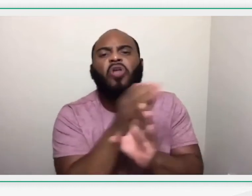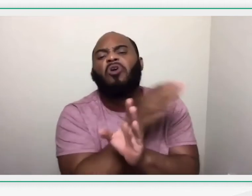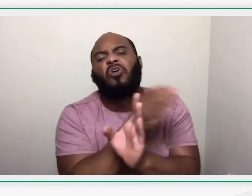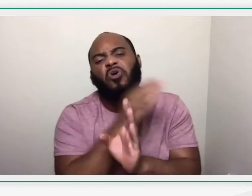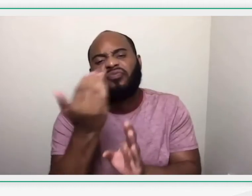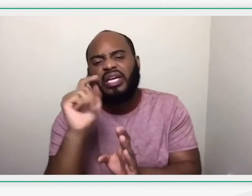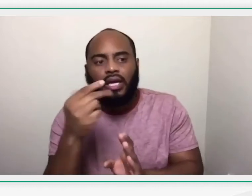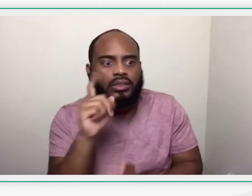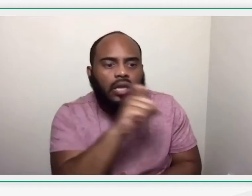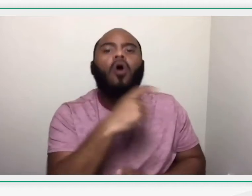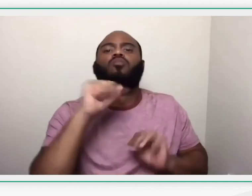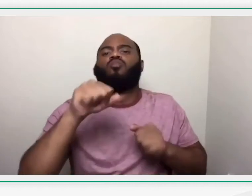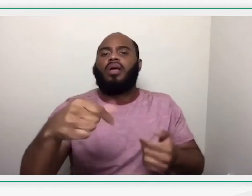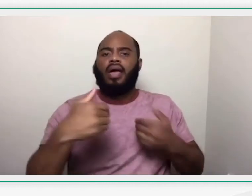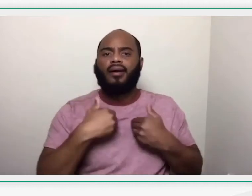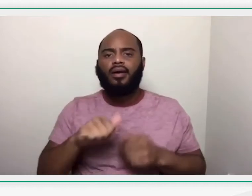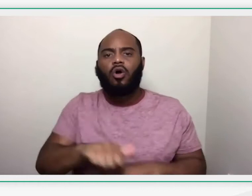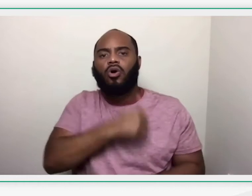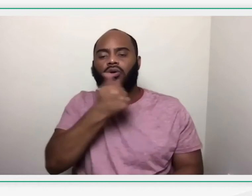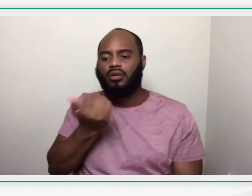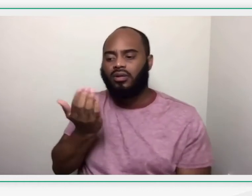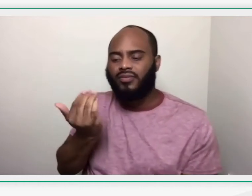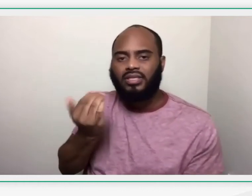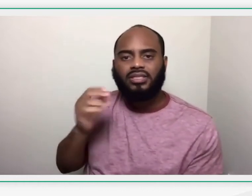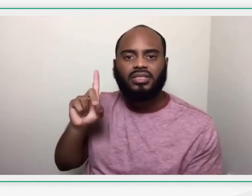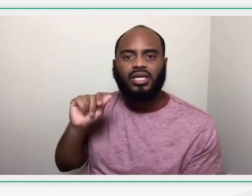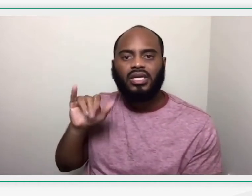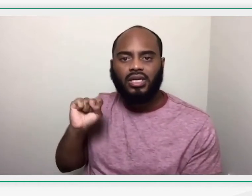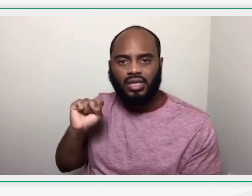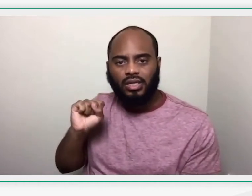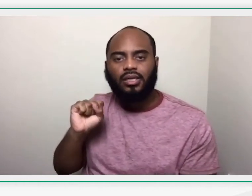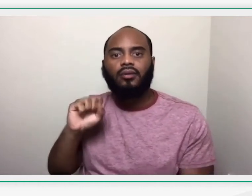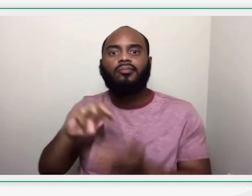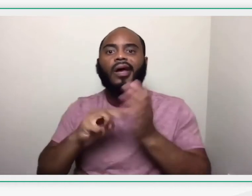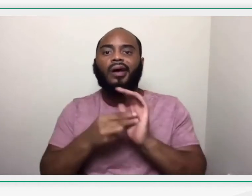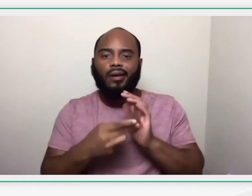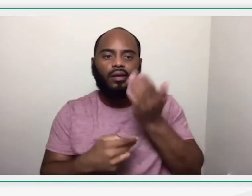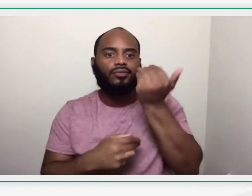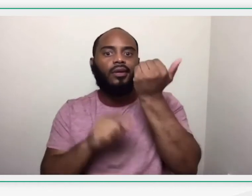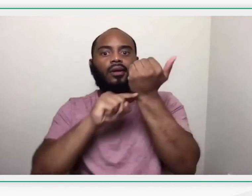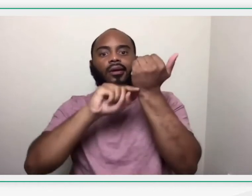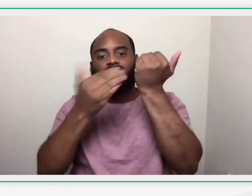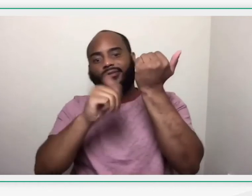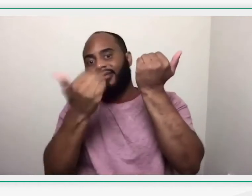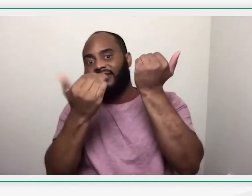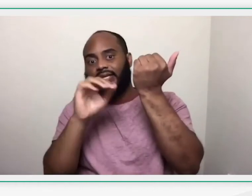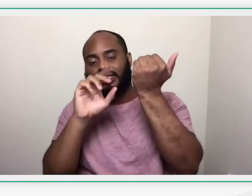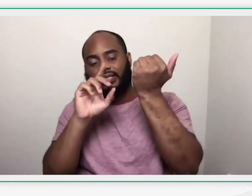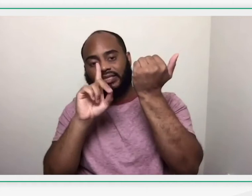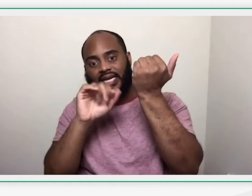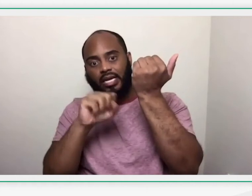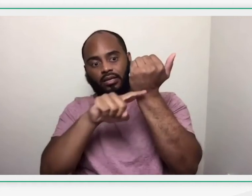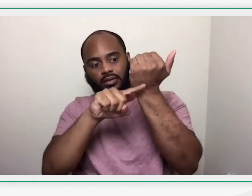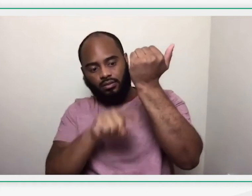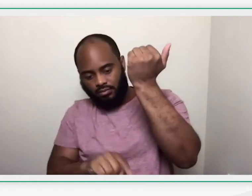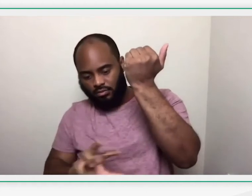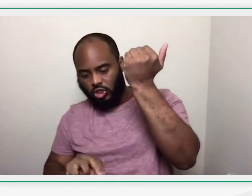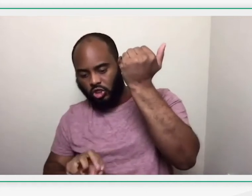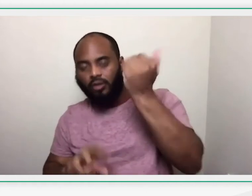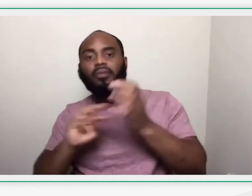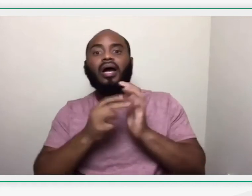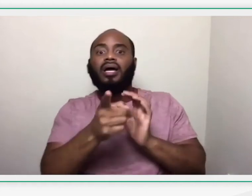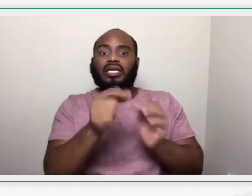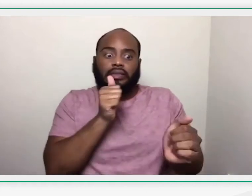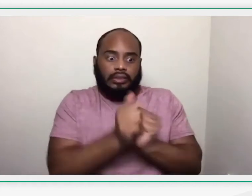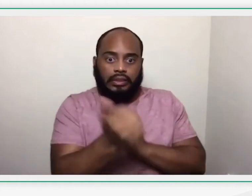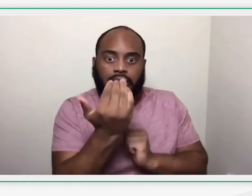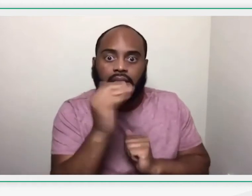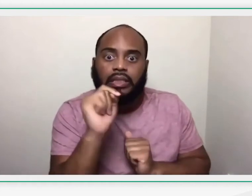Now, if even before the 15th, you asked your creditor, they would say, "Oh, yes, you have a 15-day grace period," which means 15 days after